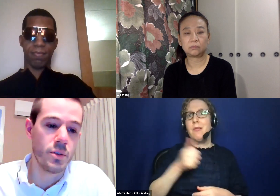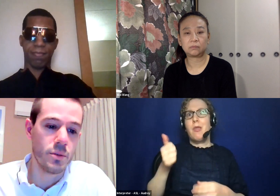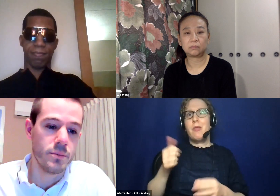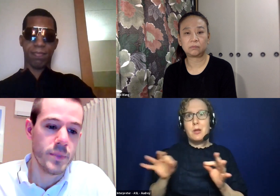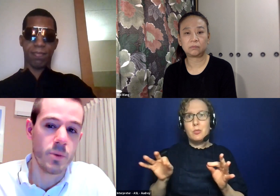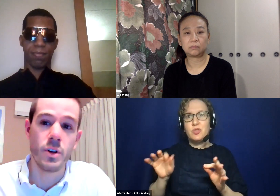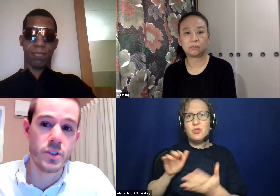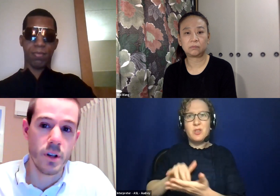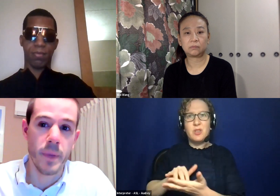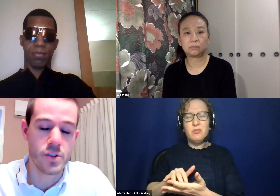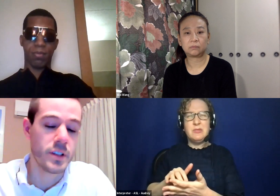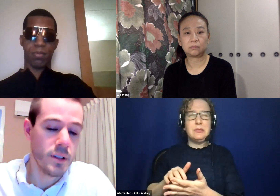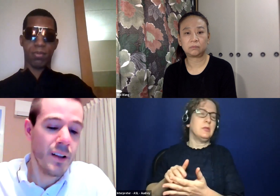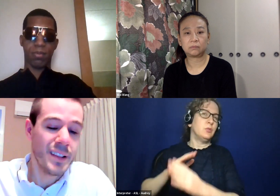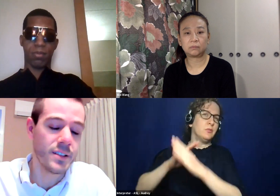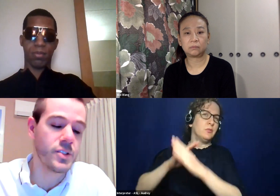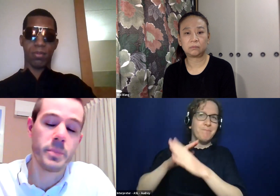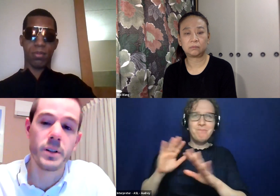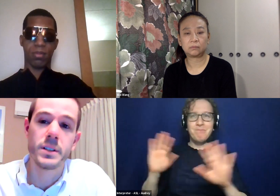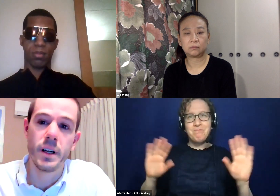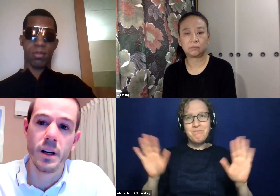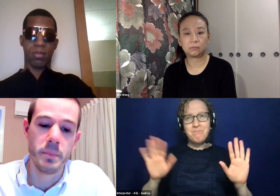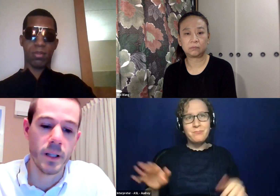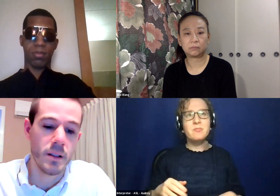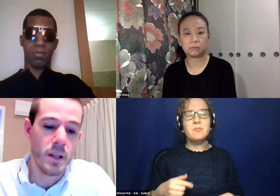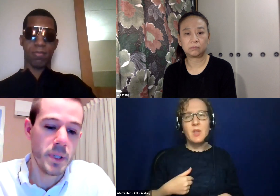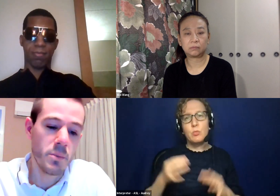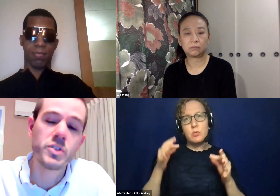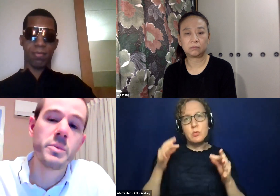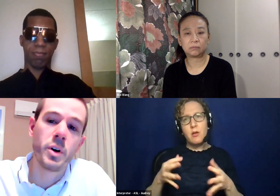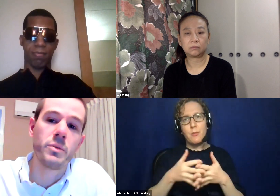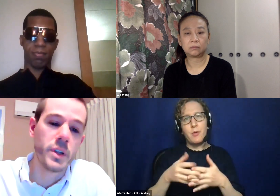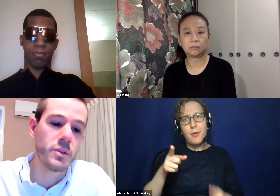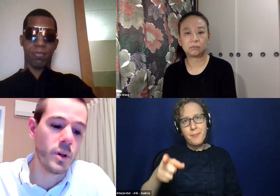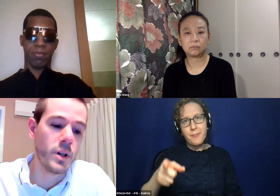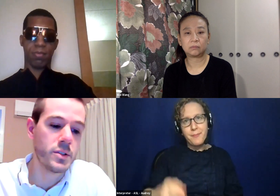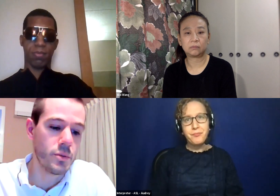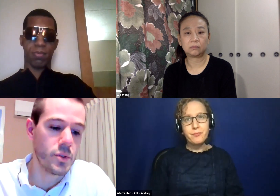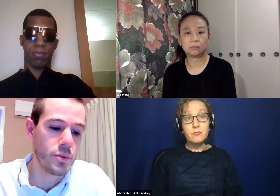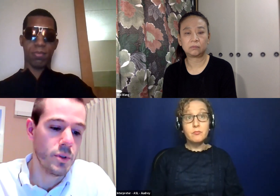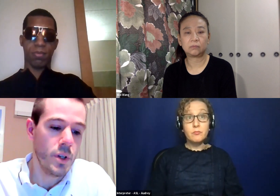that was also a major decision point. But the most important reason was